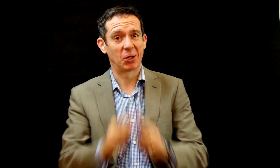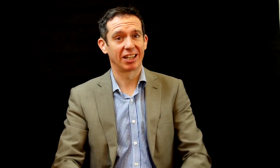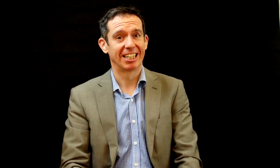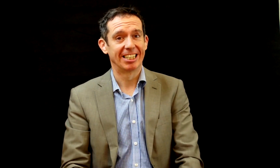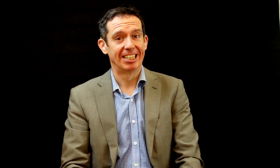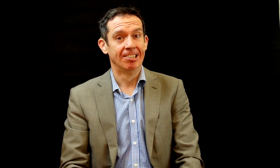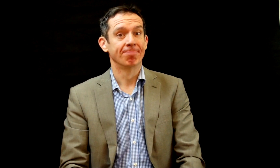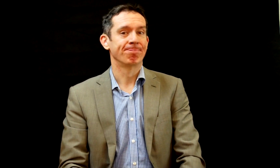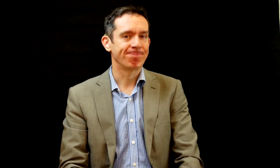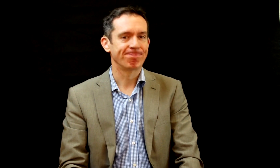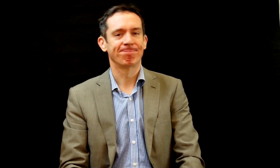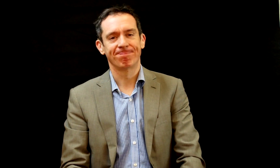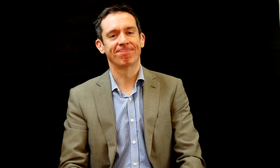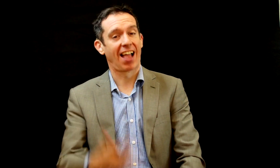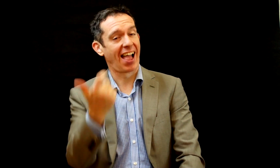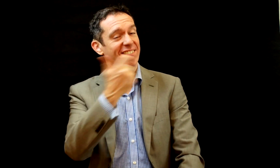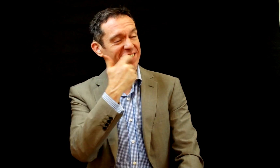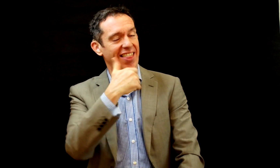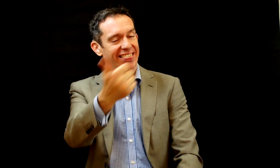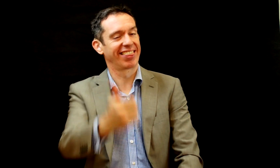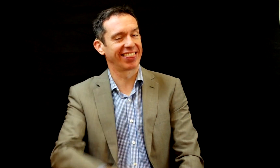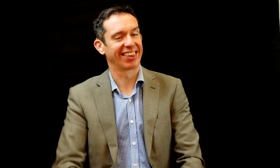Blackpool it is then. Have fun.